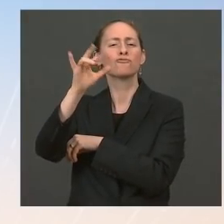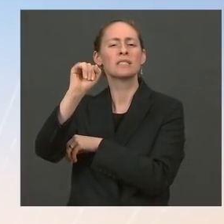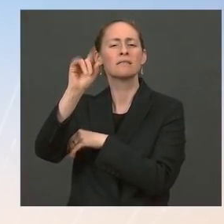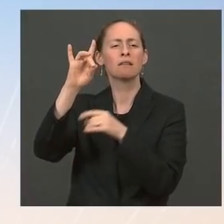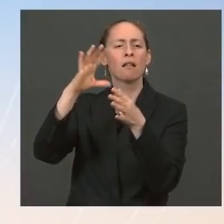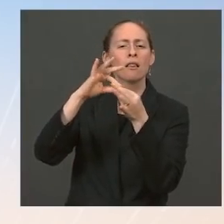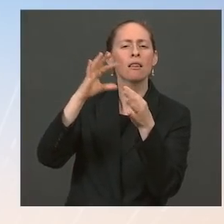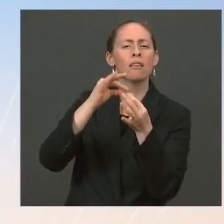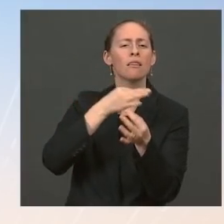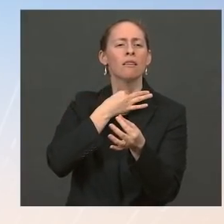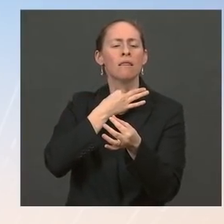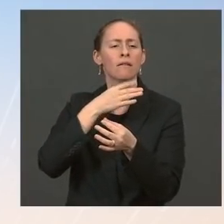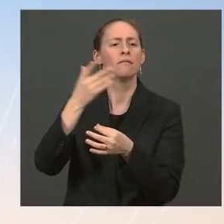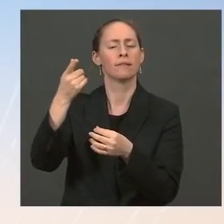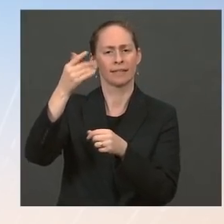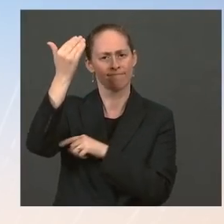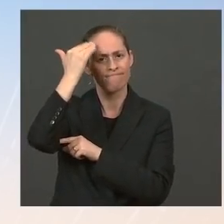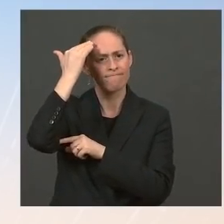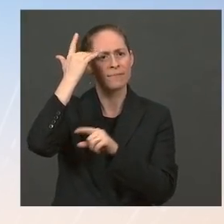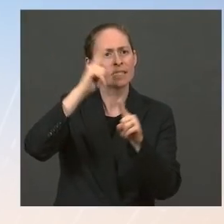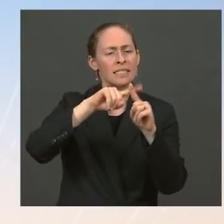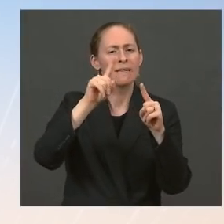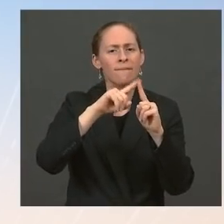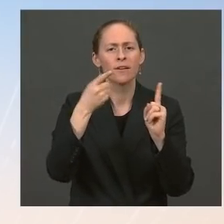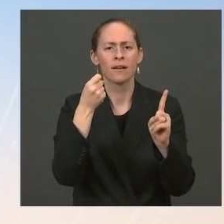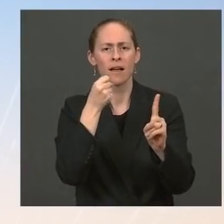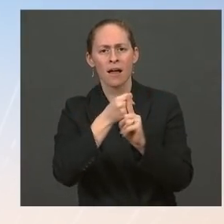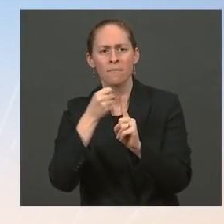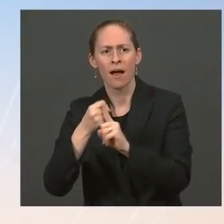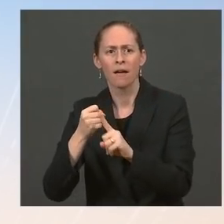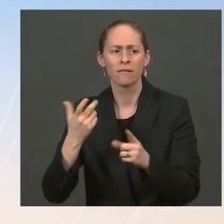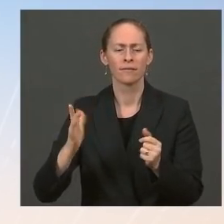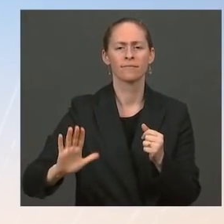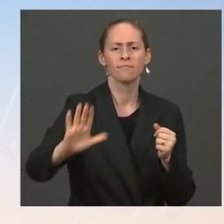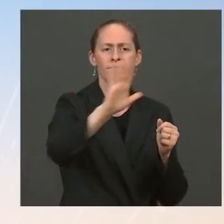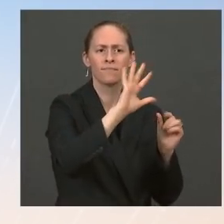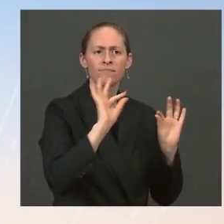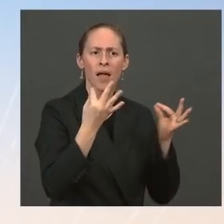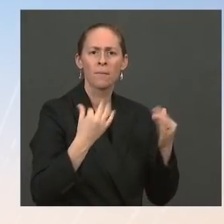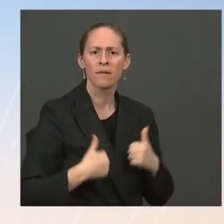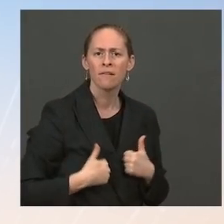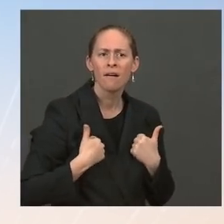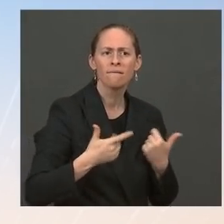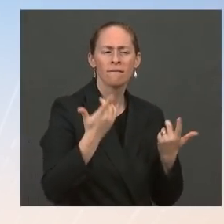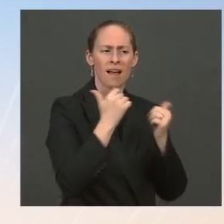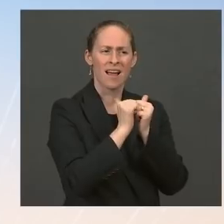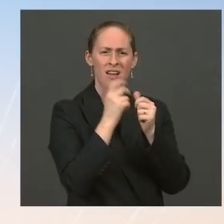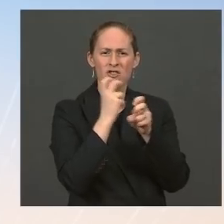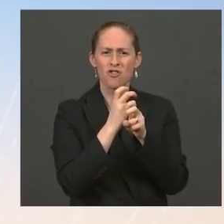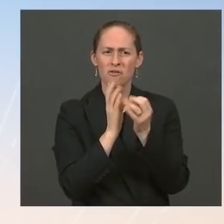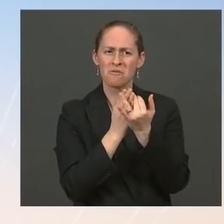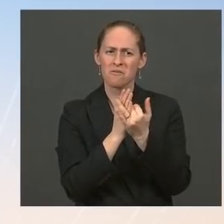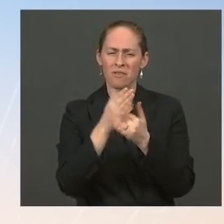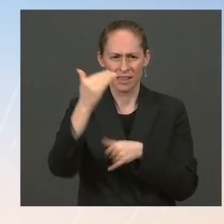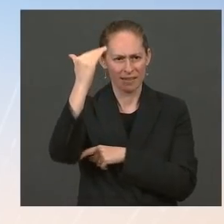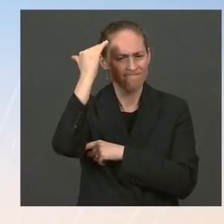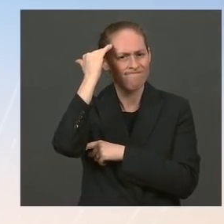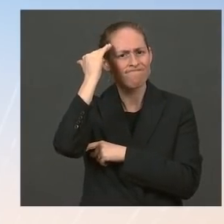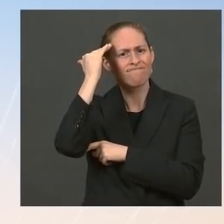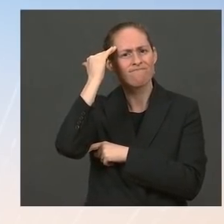on people's costs and how the American people are navigating this: Yesterday, the President wrote a letter to FTC Chair Lina Khan,